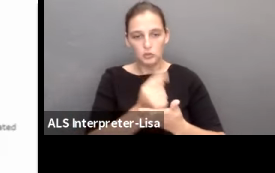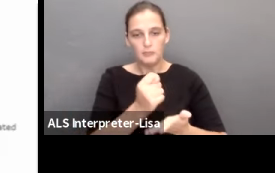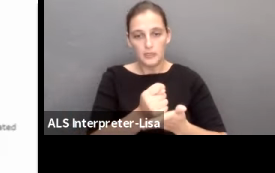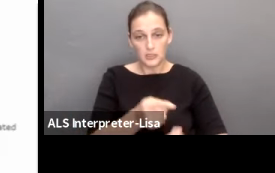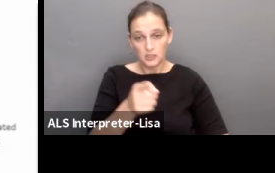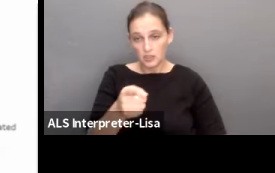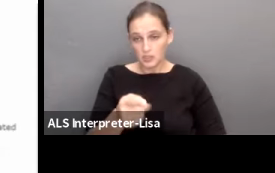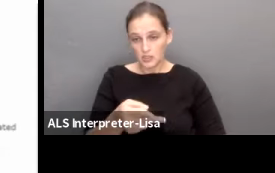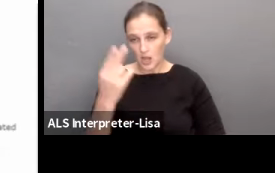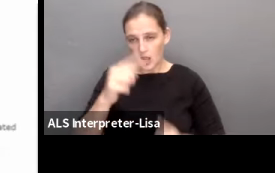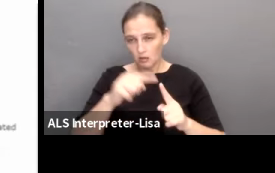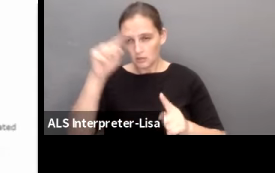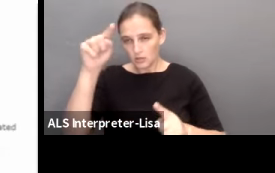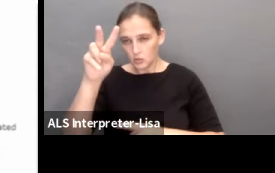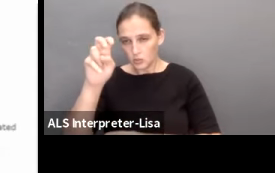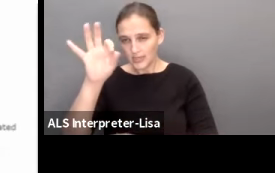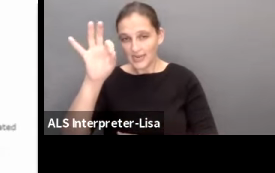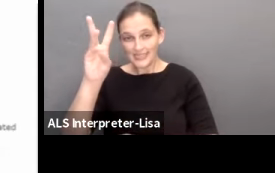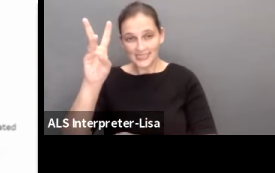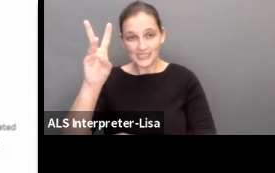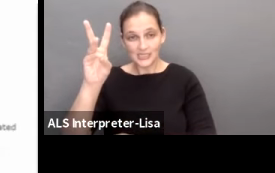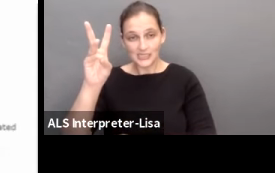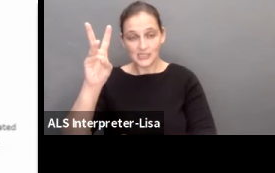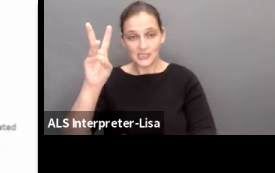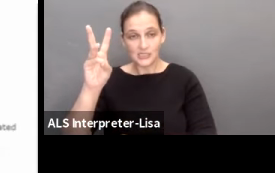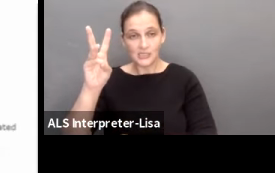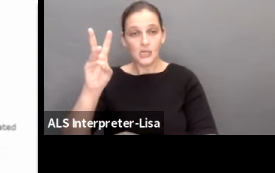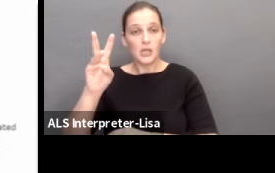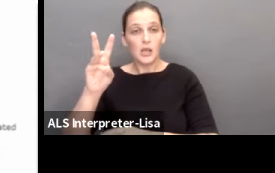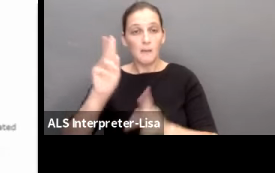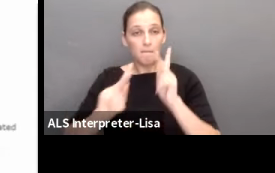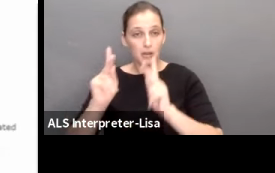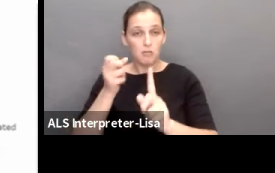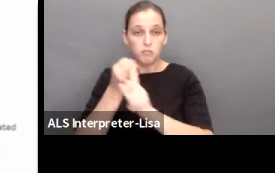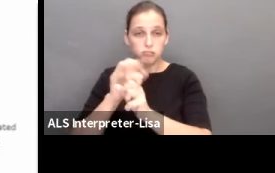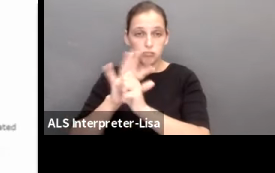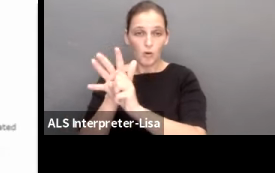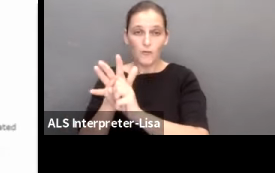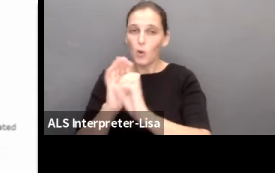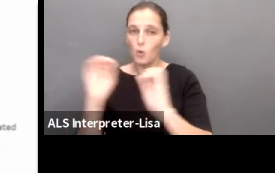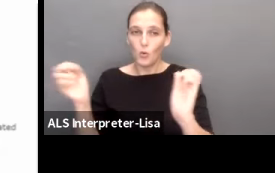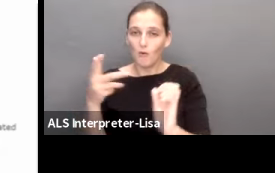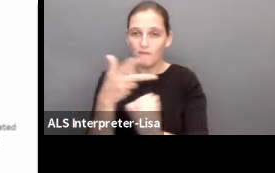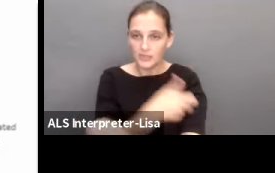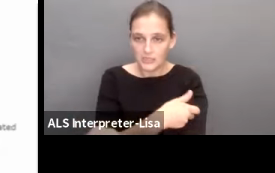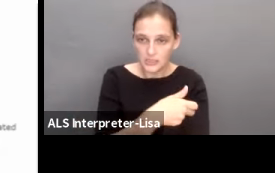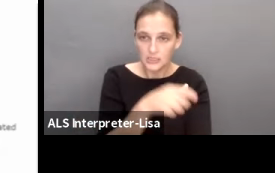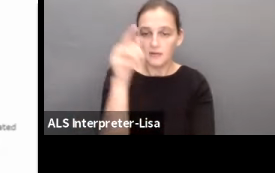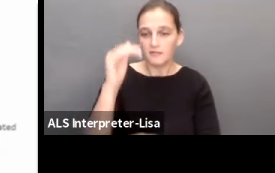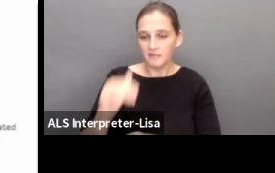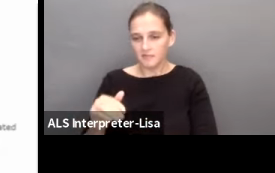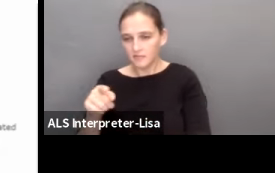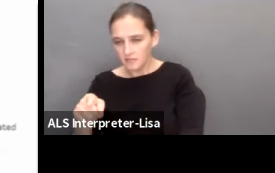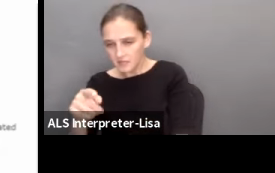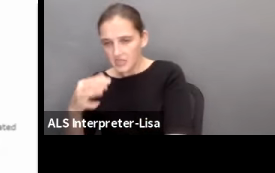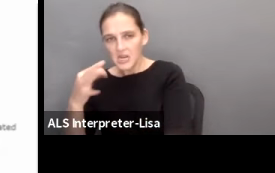had 296 COVID unvaccinated people admitted into the ICU compared to only 19 people across